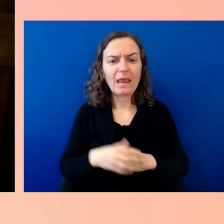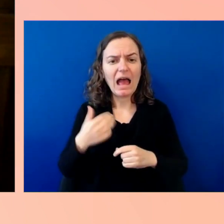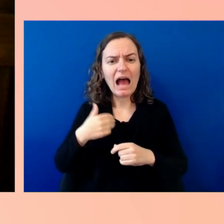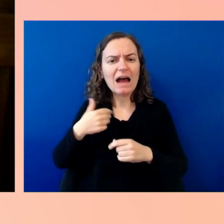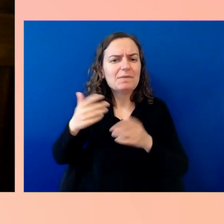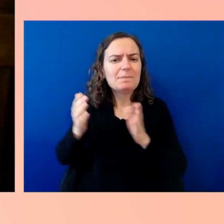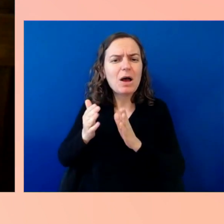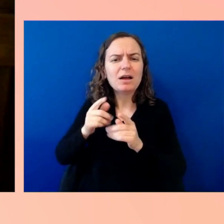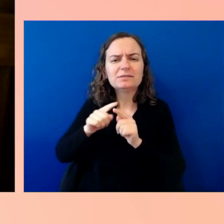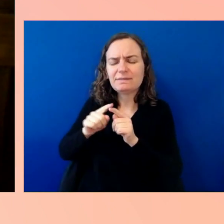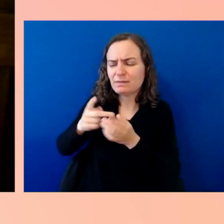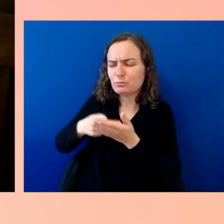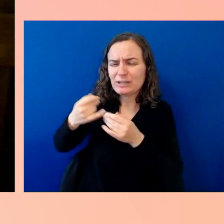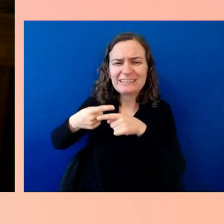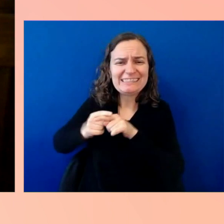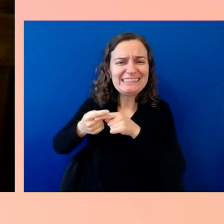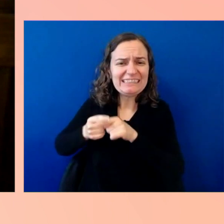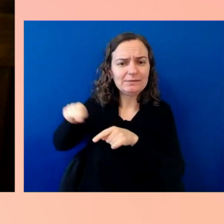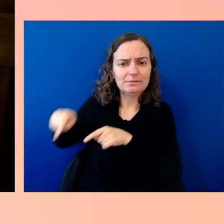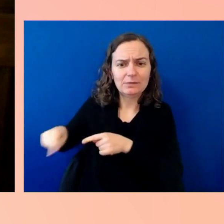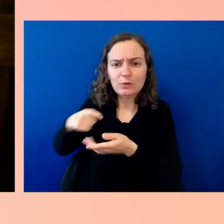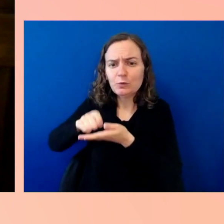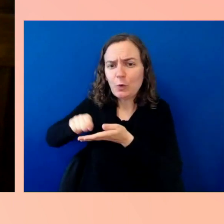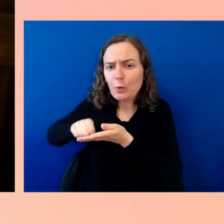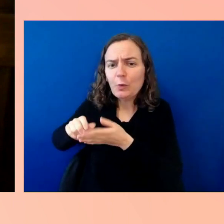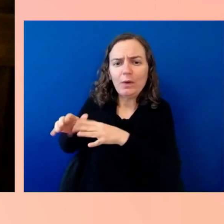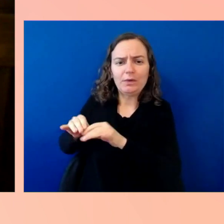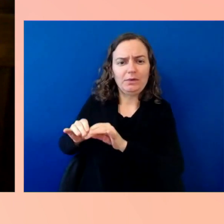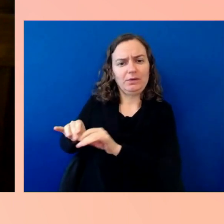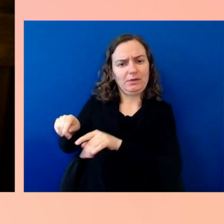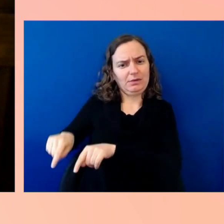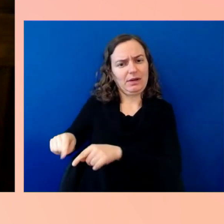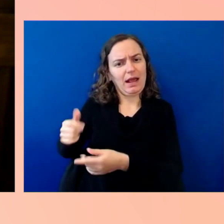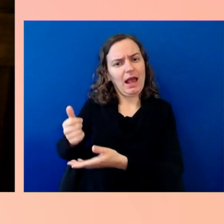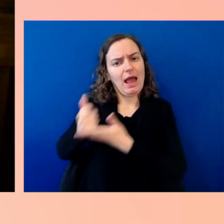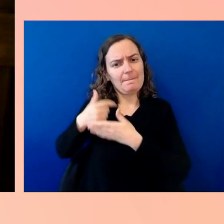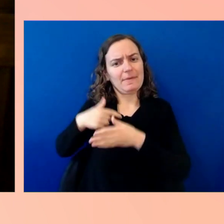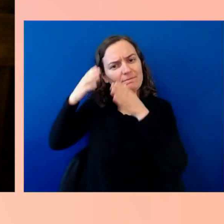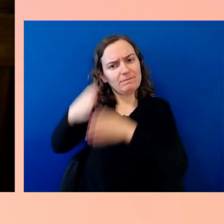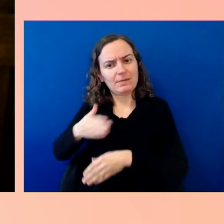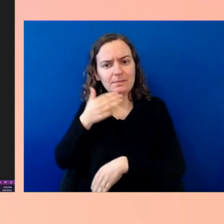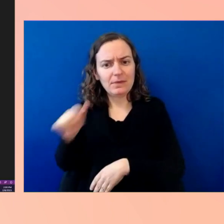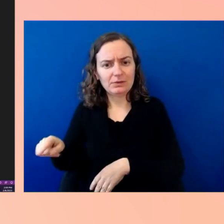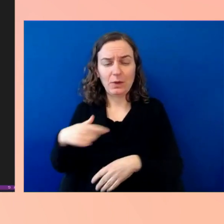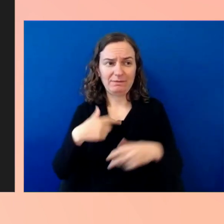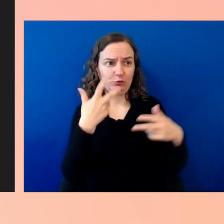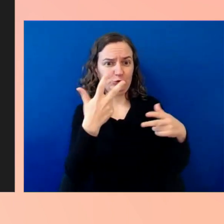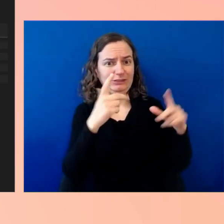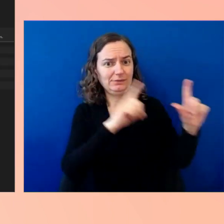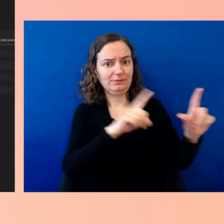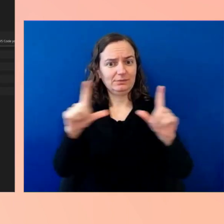and to keep it full screen on one of my three monitors, I would set up with helpful extensions. Some of my favorites are